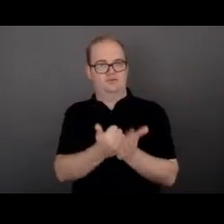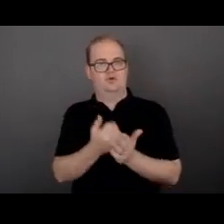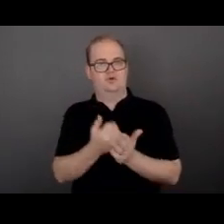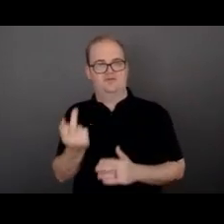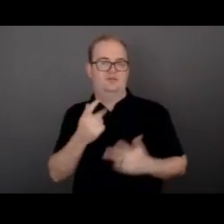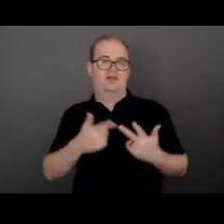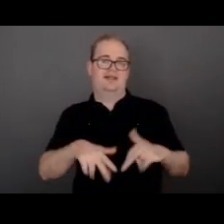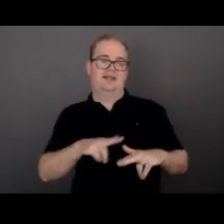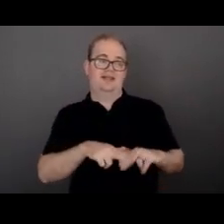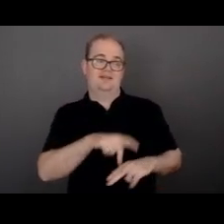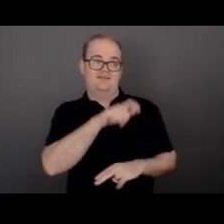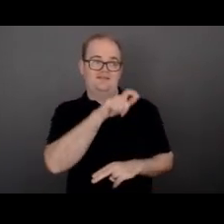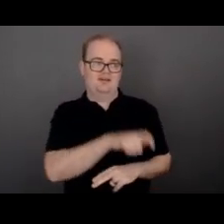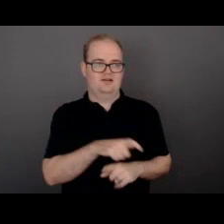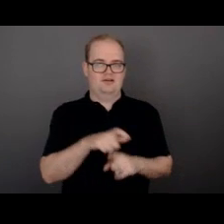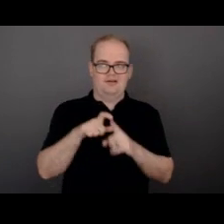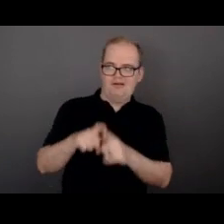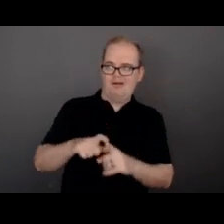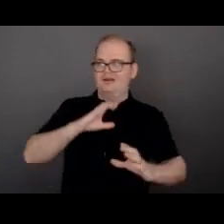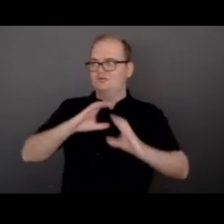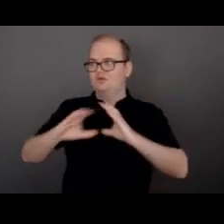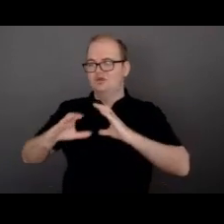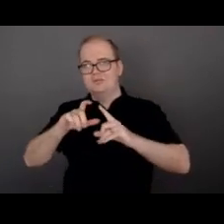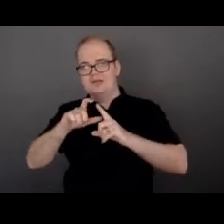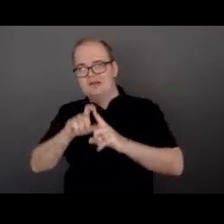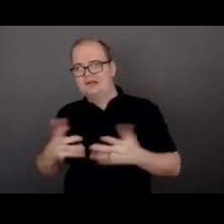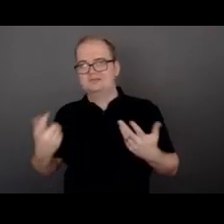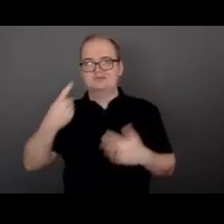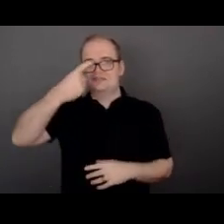to communicate, if they lack capacity or if they are traumatised.